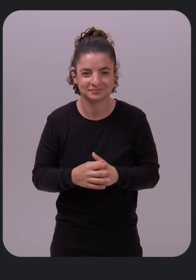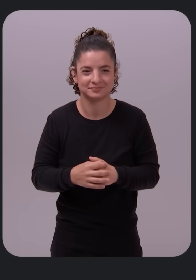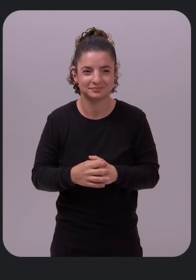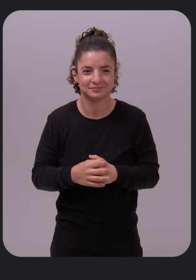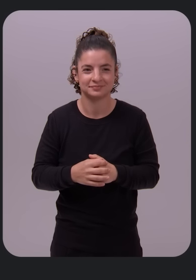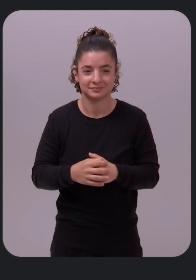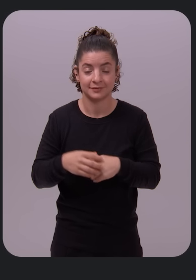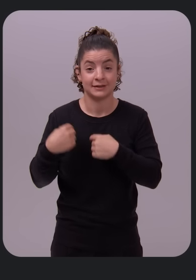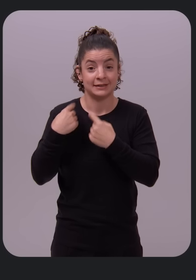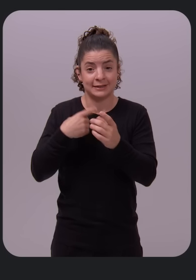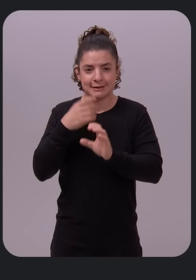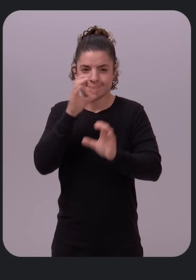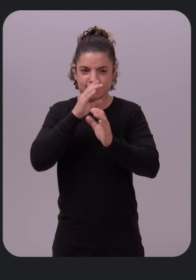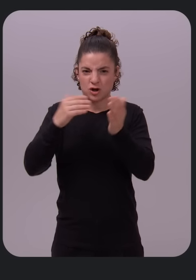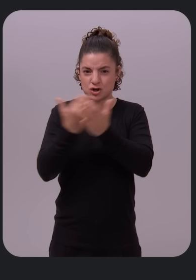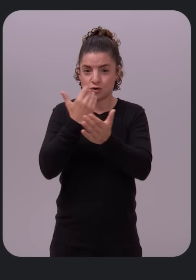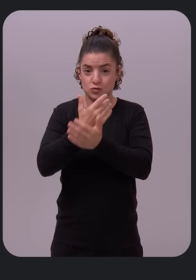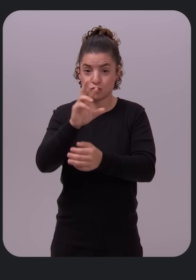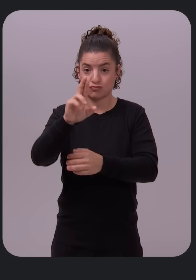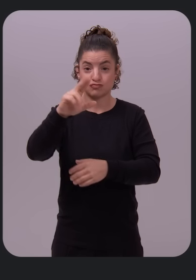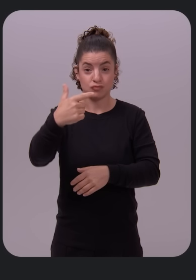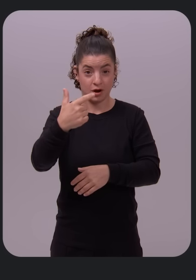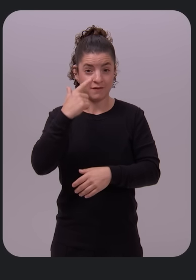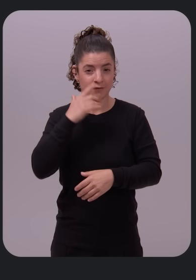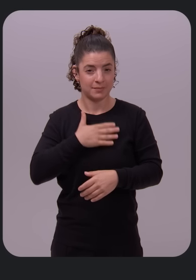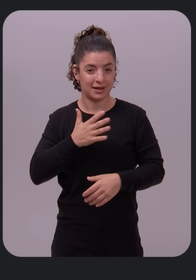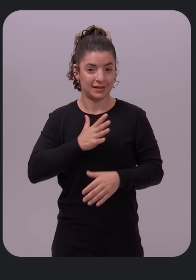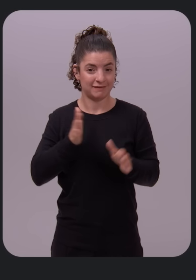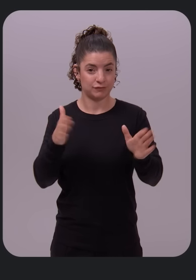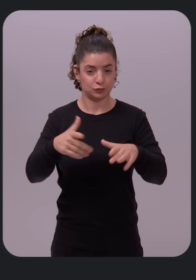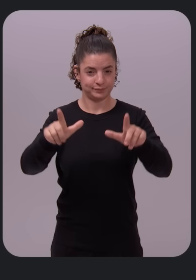So I have been on the hunt for a new rug for my living room.